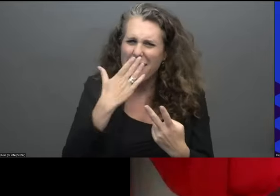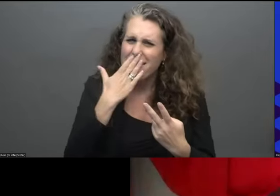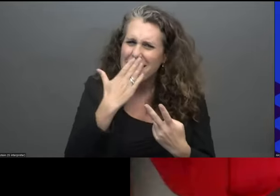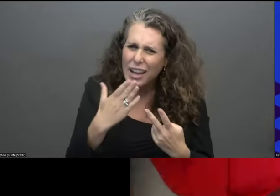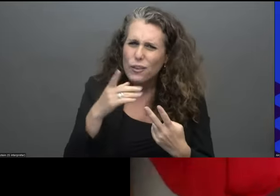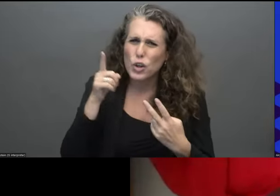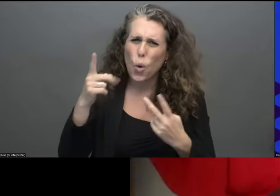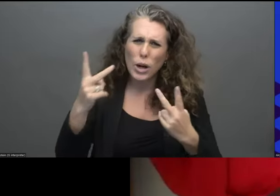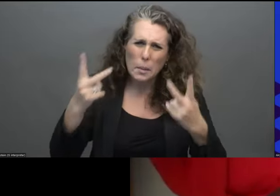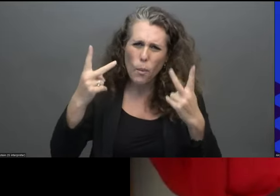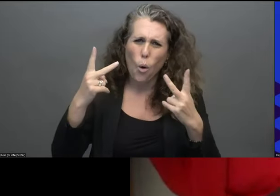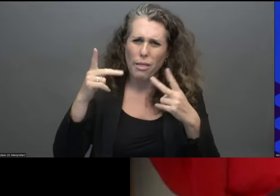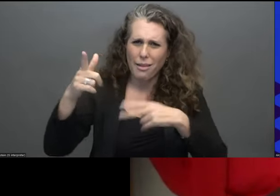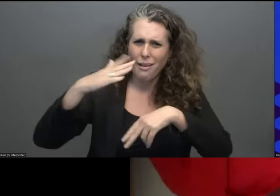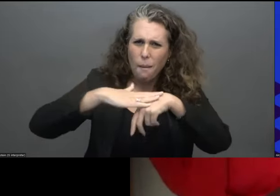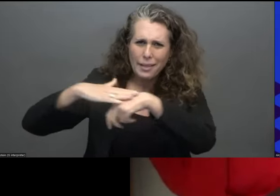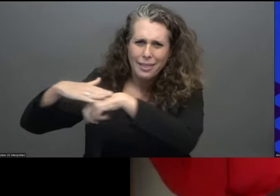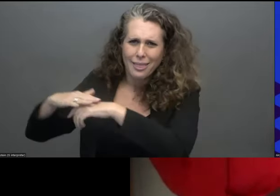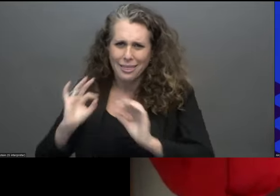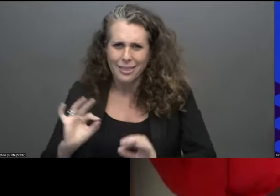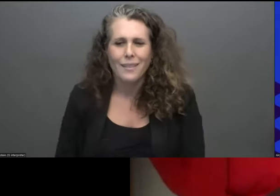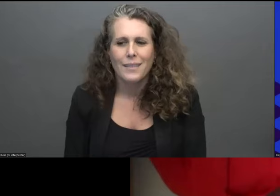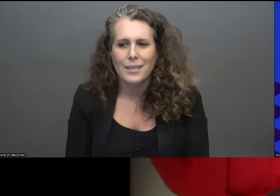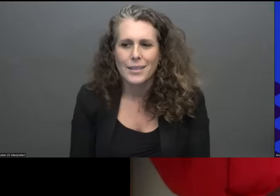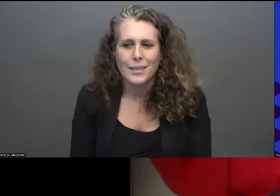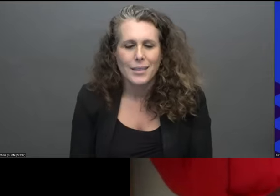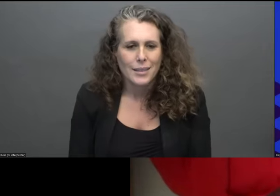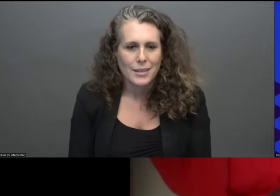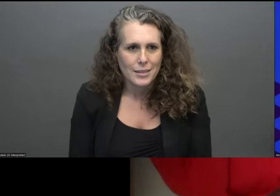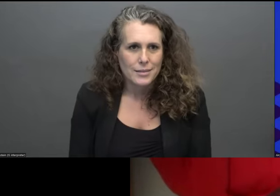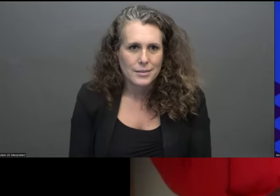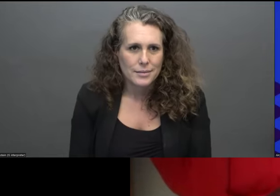I think whenever we, we really must follow the motto nothing about us without us